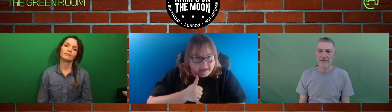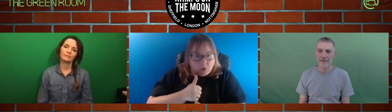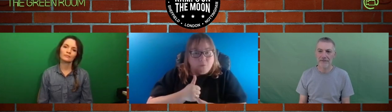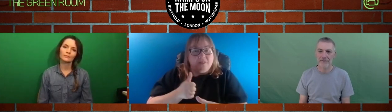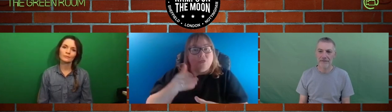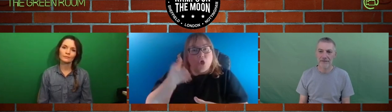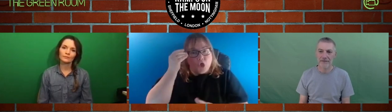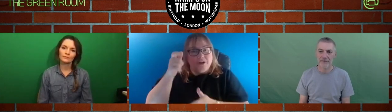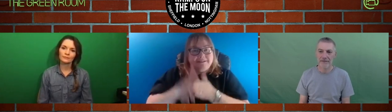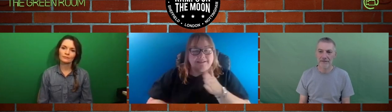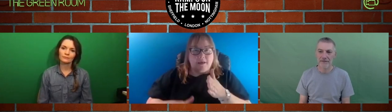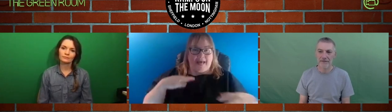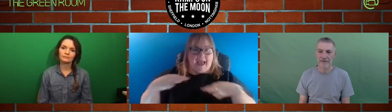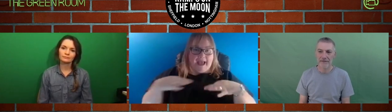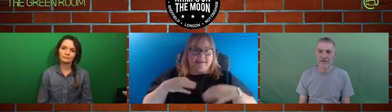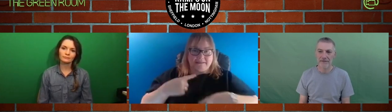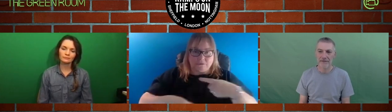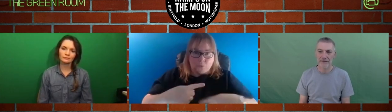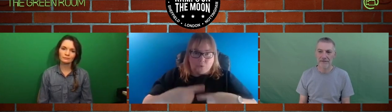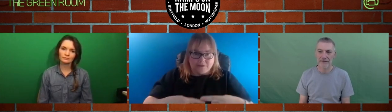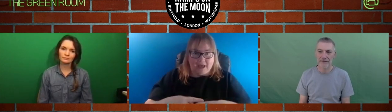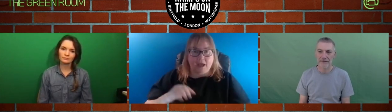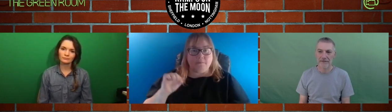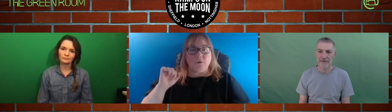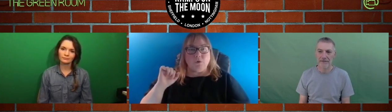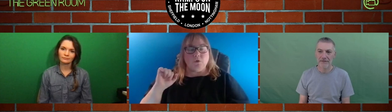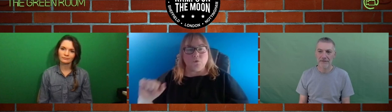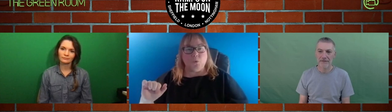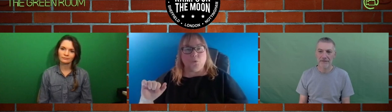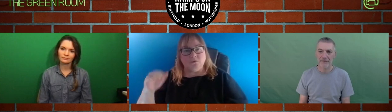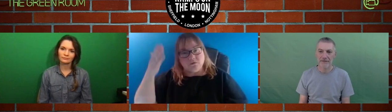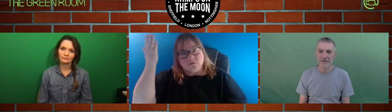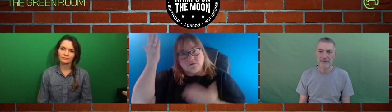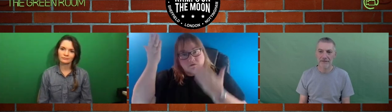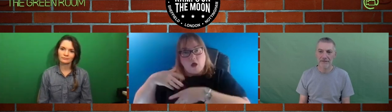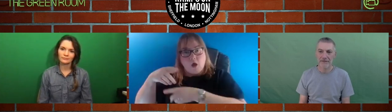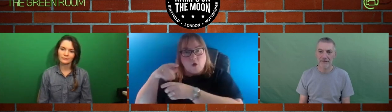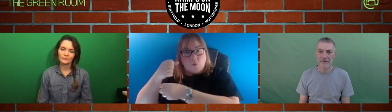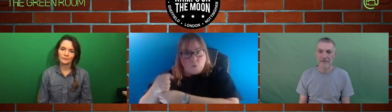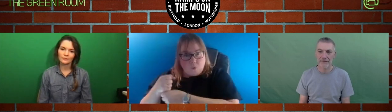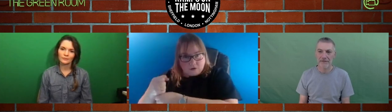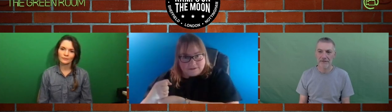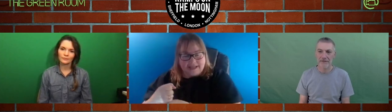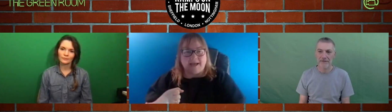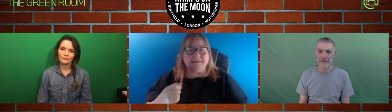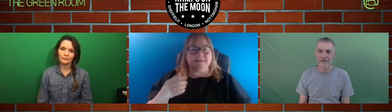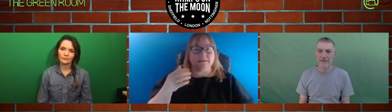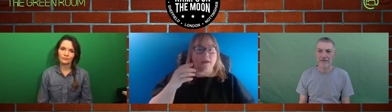there's Dark Horse theatre company and Mind the Gap theatre company who all have an in-house acting team that are